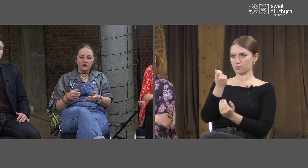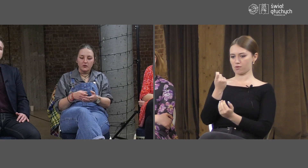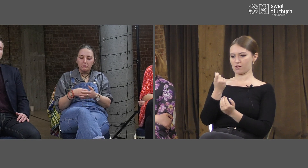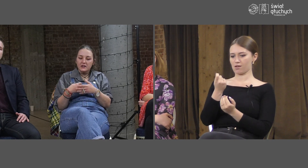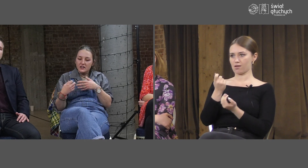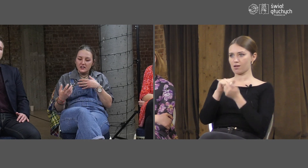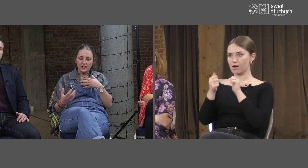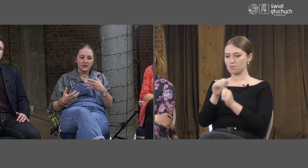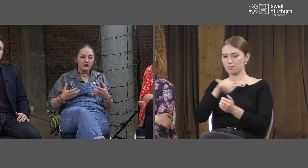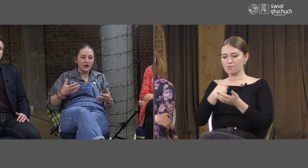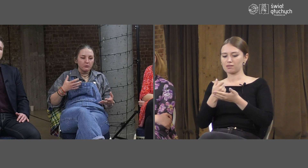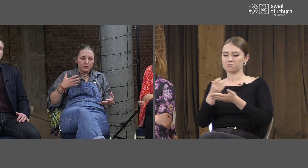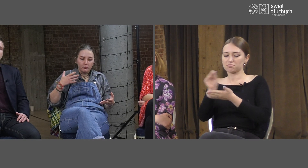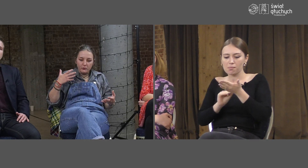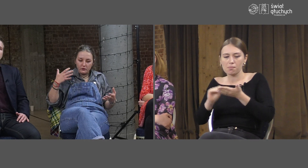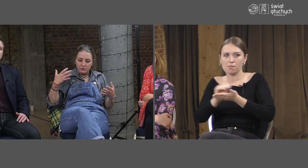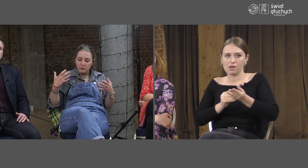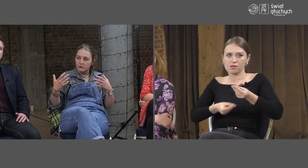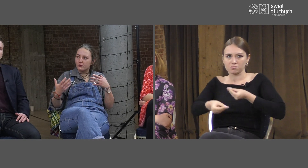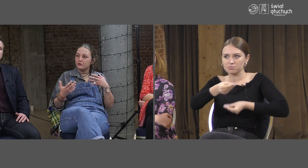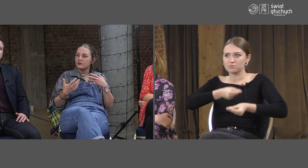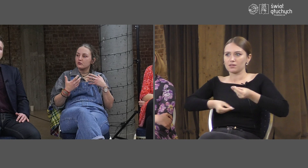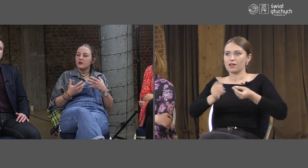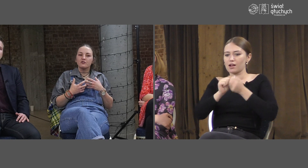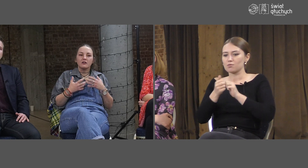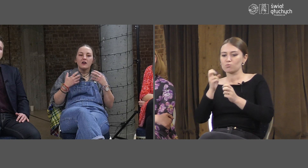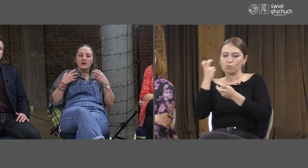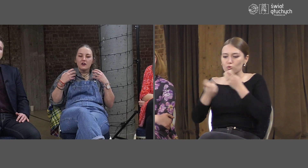Whether that’s by writing on paper or finding an interpreter.